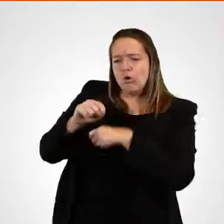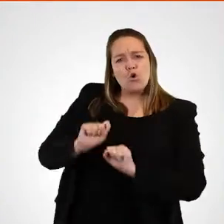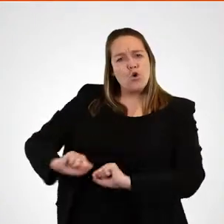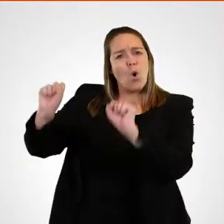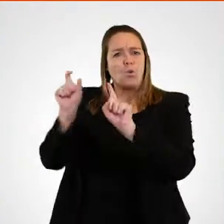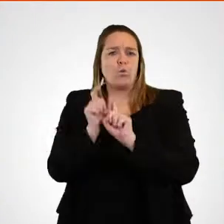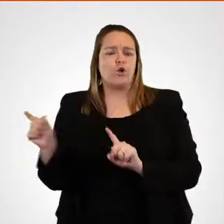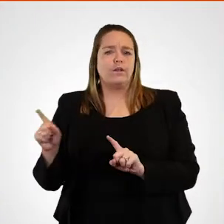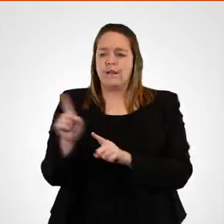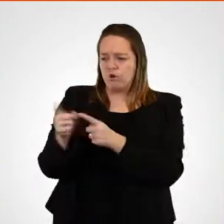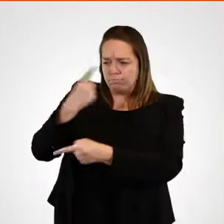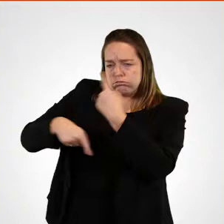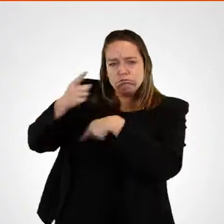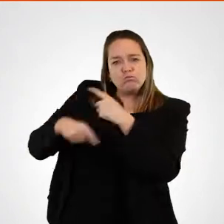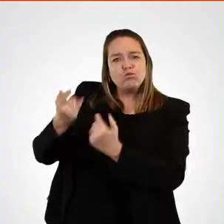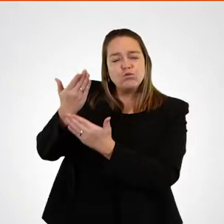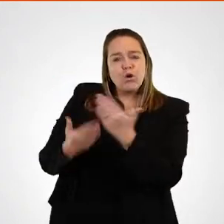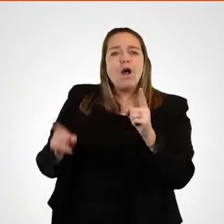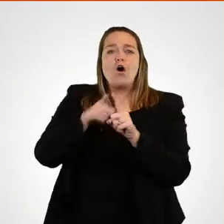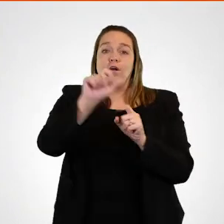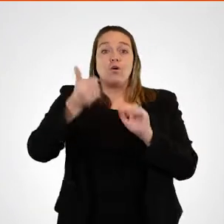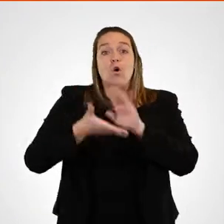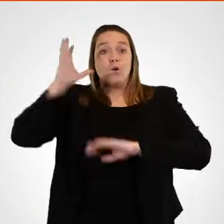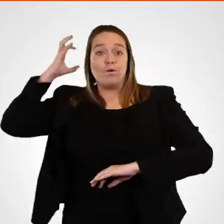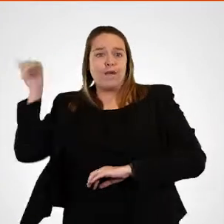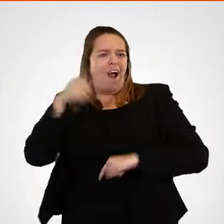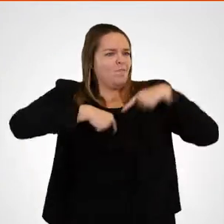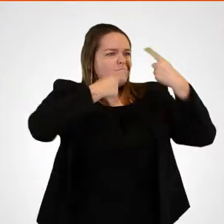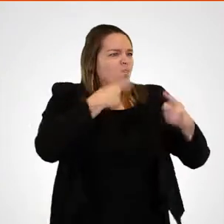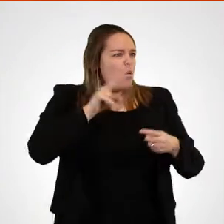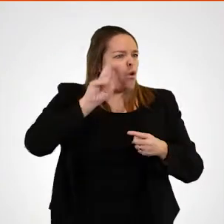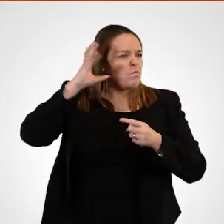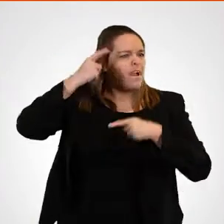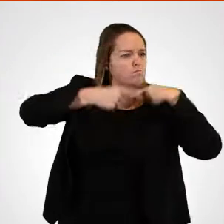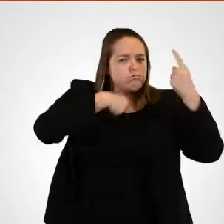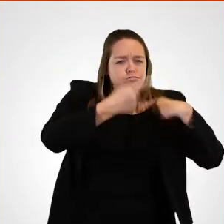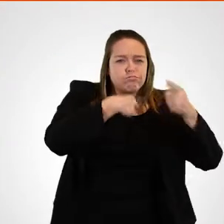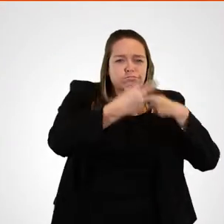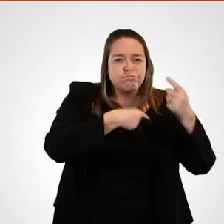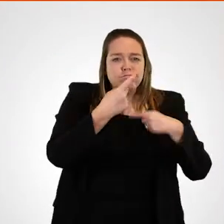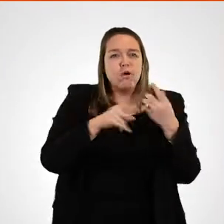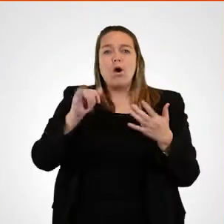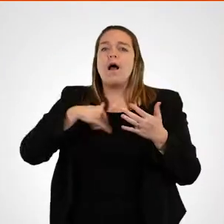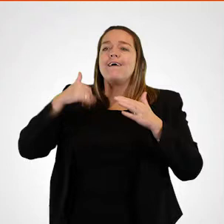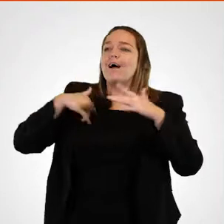as if they went to a movie and they're telling their friend about the movie, or if they went out and had a social event